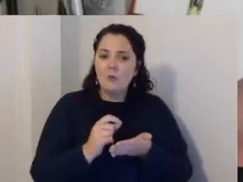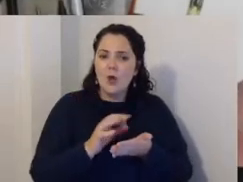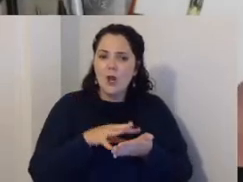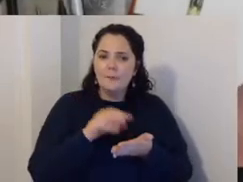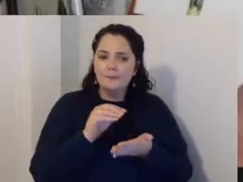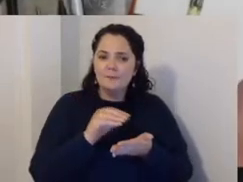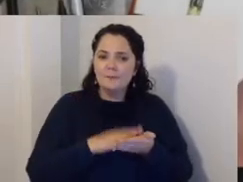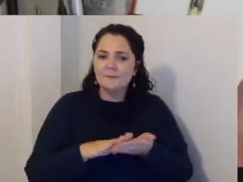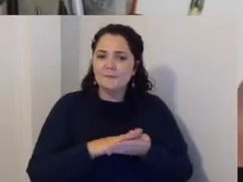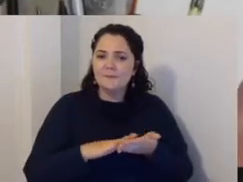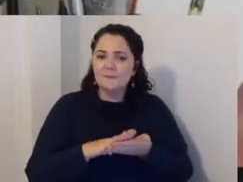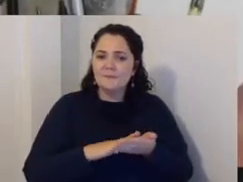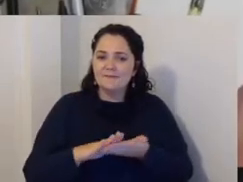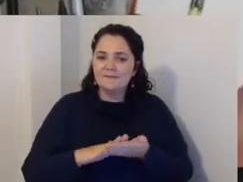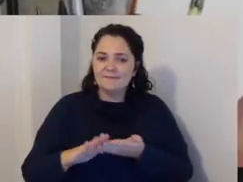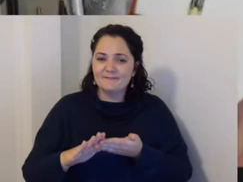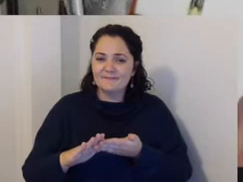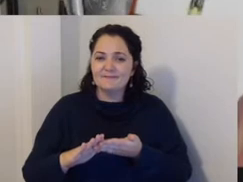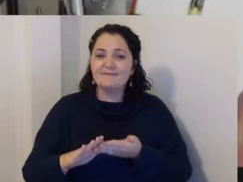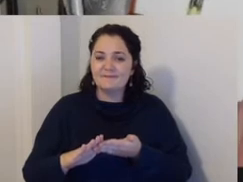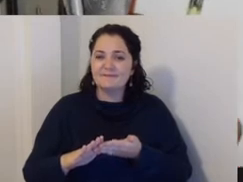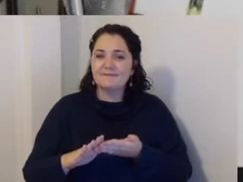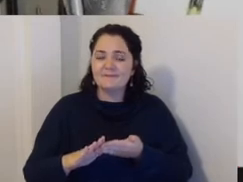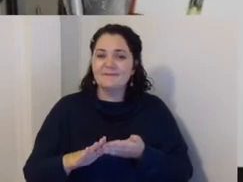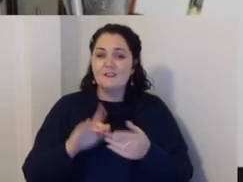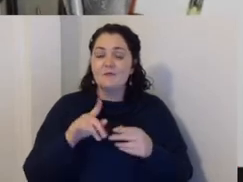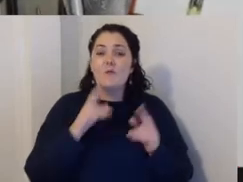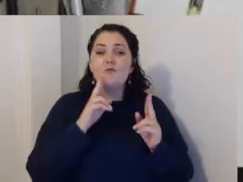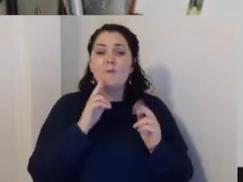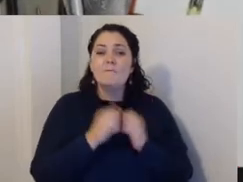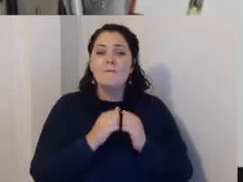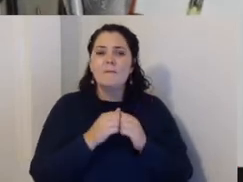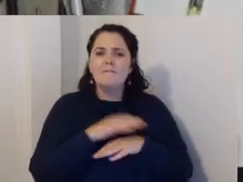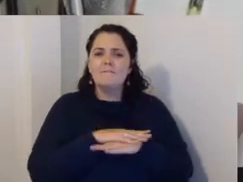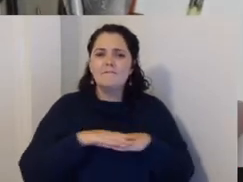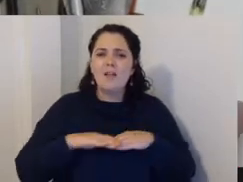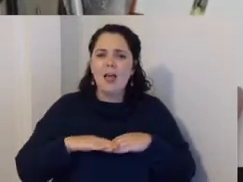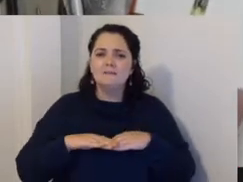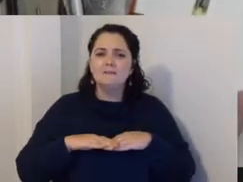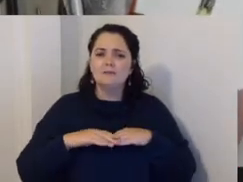the way the graphite behaves just in the regular tooth of the paper and you can quite clearly see